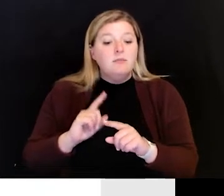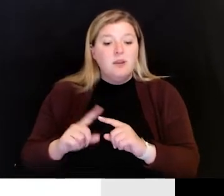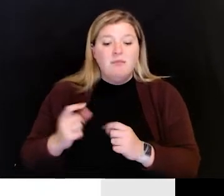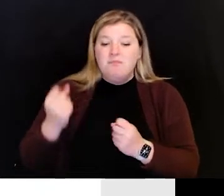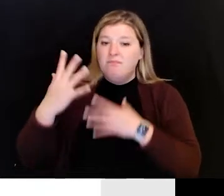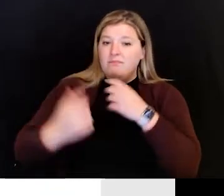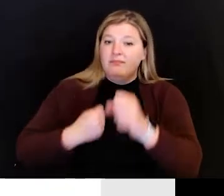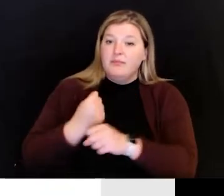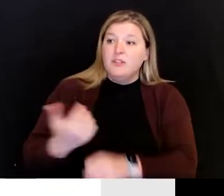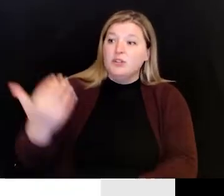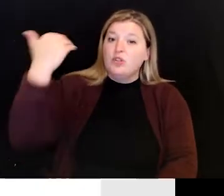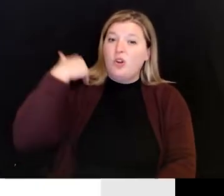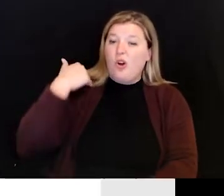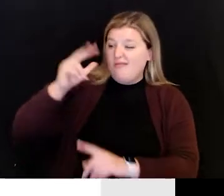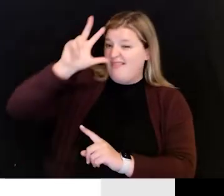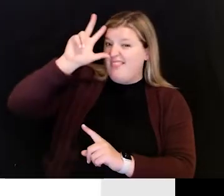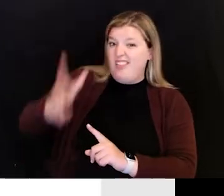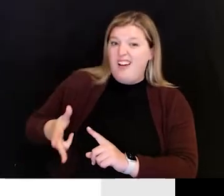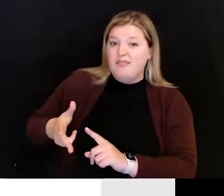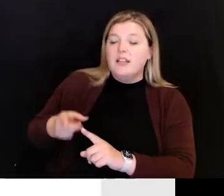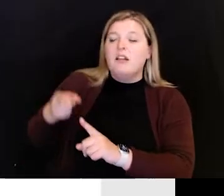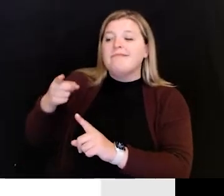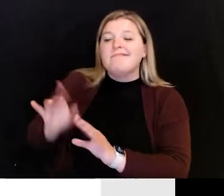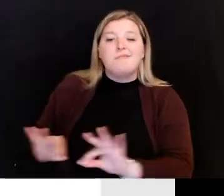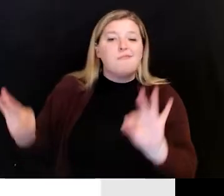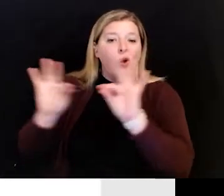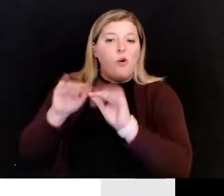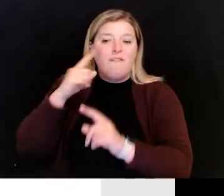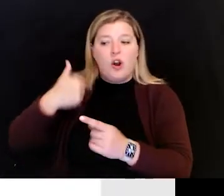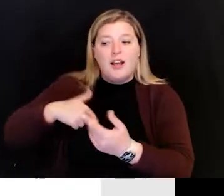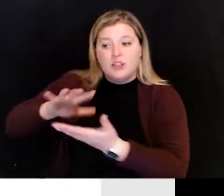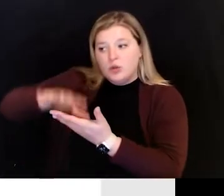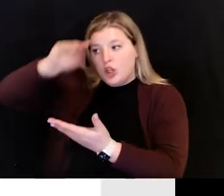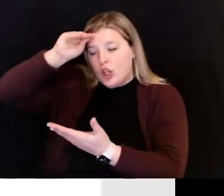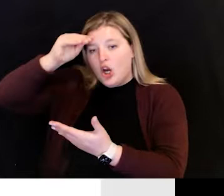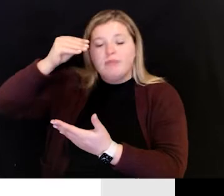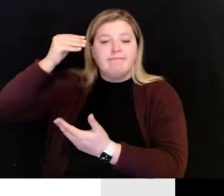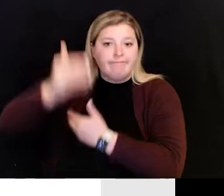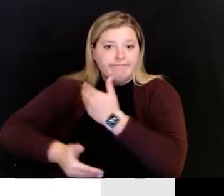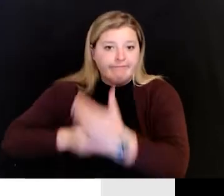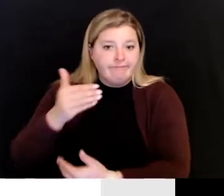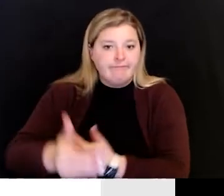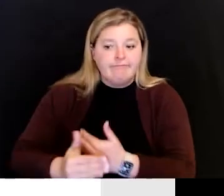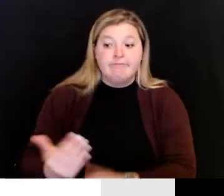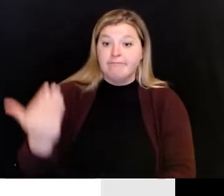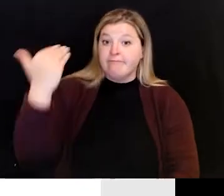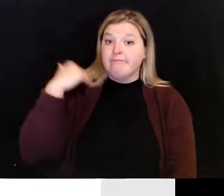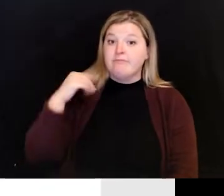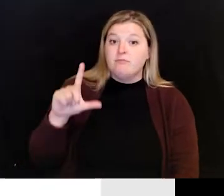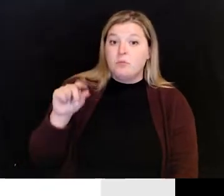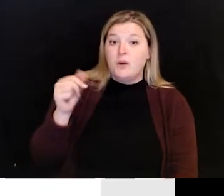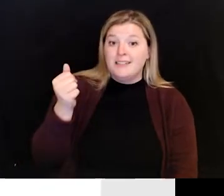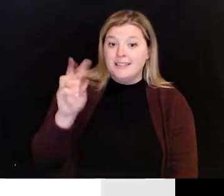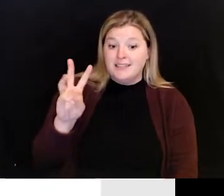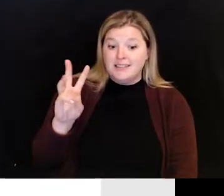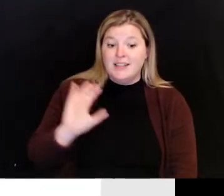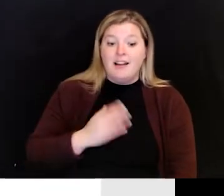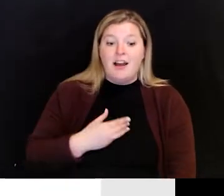were important stepping stones to where we are today. Back in 2016, our Java development team